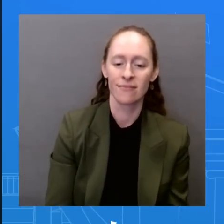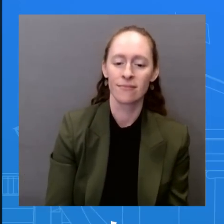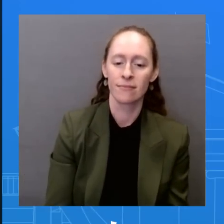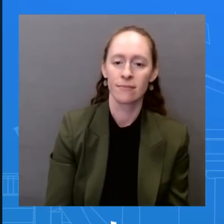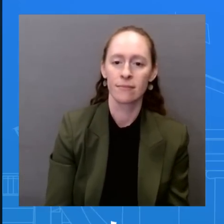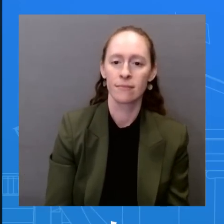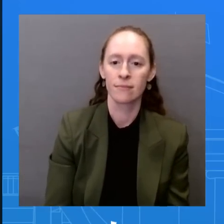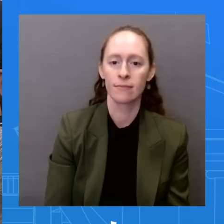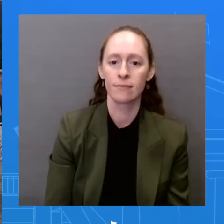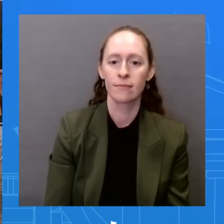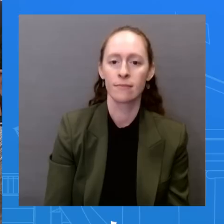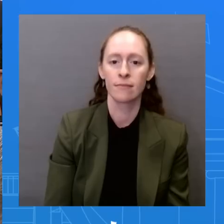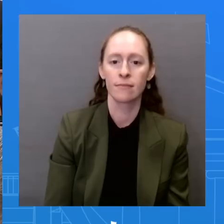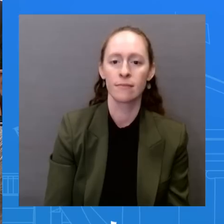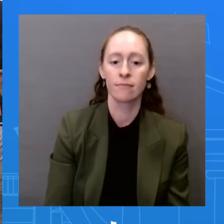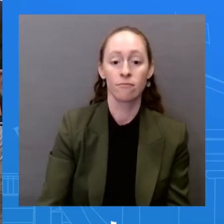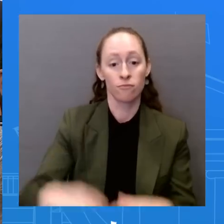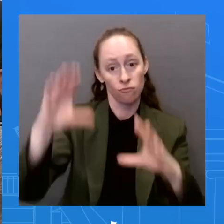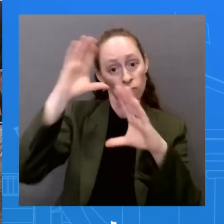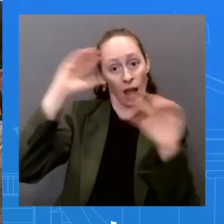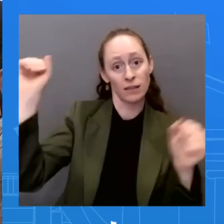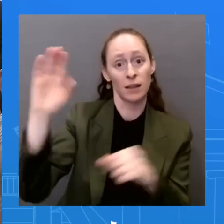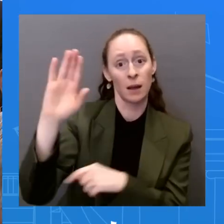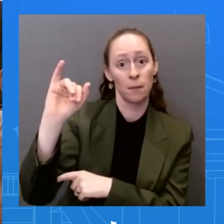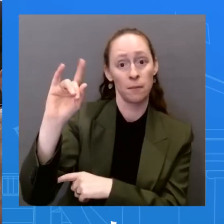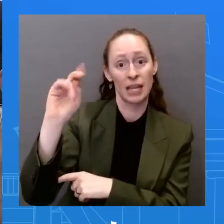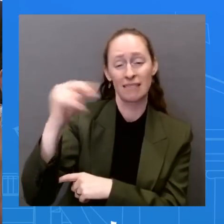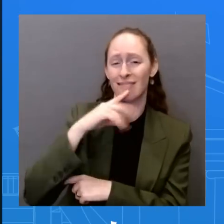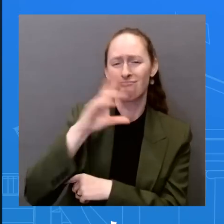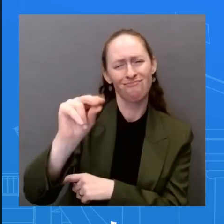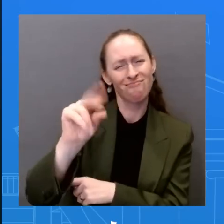Would he consider Mitch McConnell a MAGA Republican? Ms. Jean-Pierre: I'm not going to go